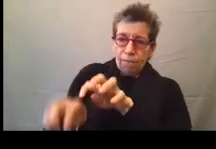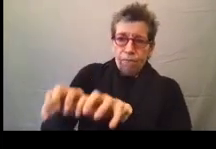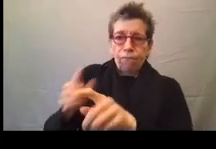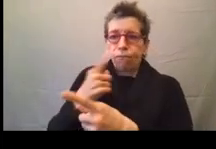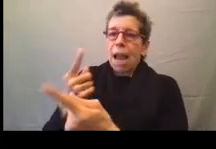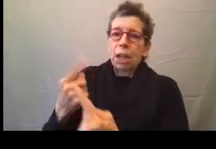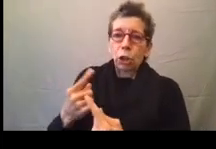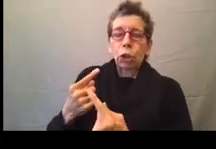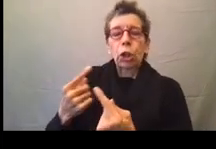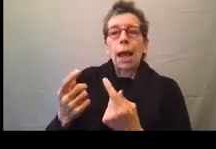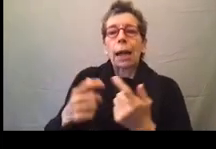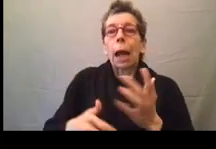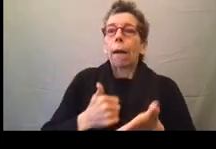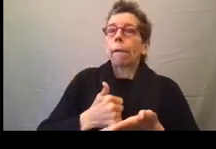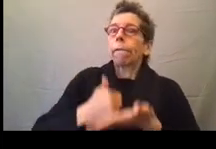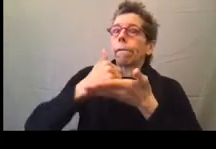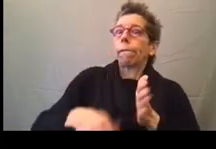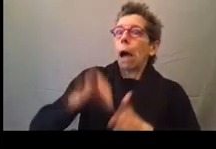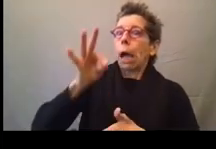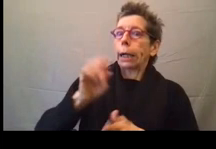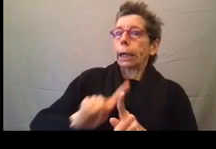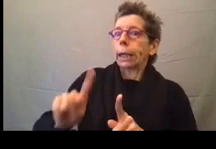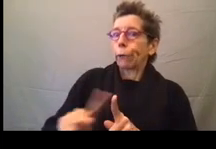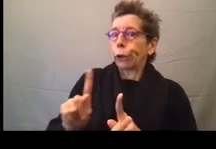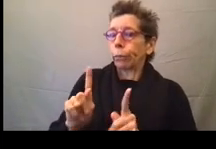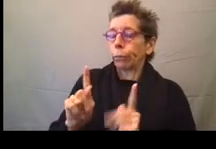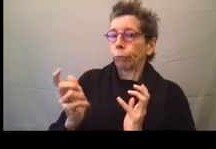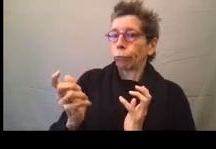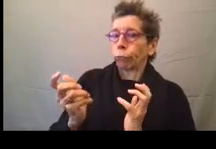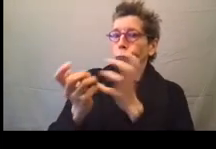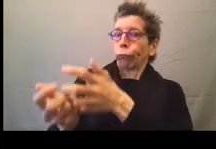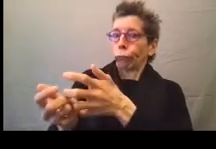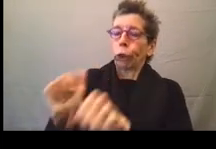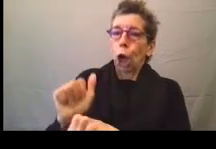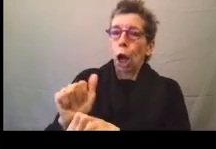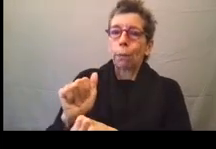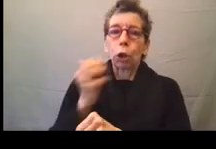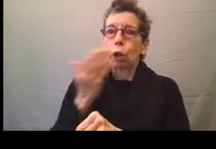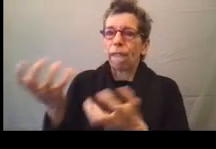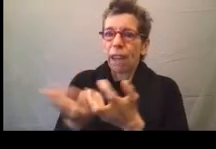excel in. Another tool called STRIVR uses virtual reality to provide training opportunities,